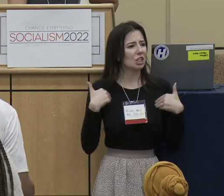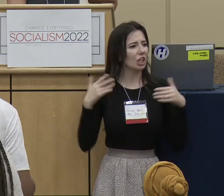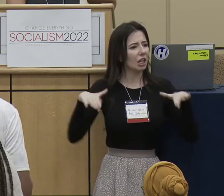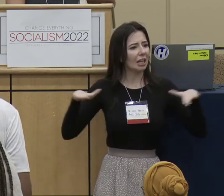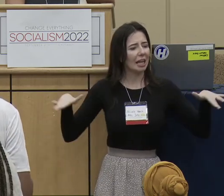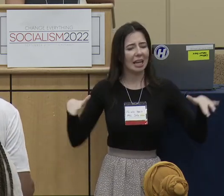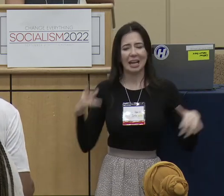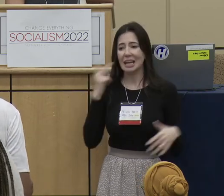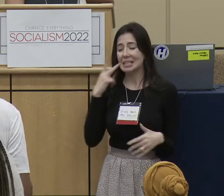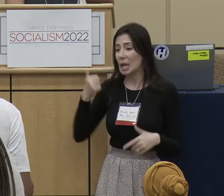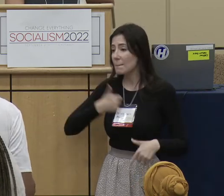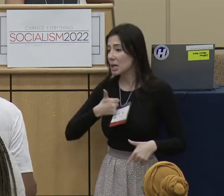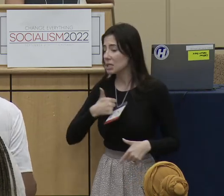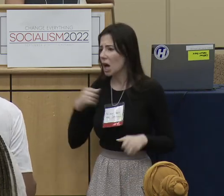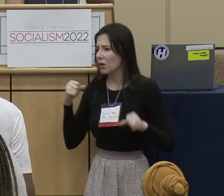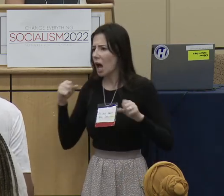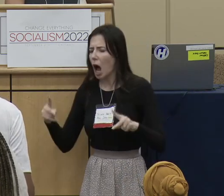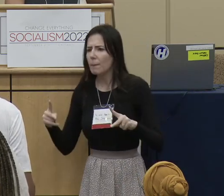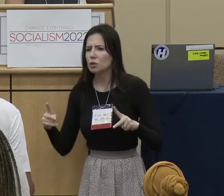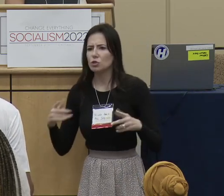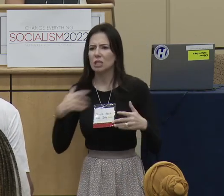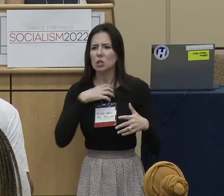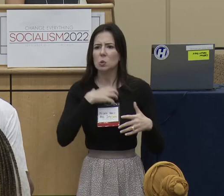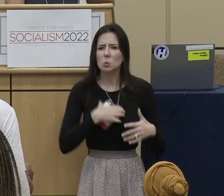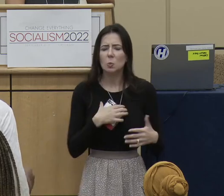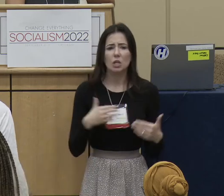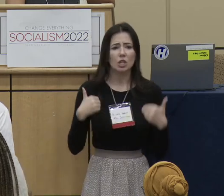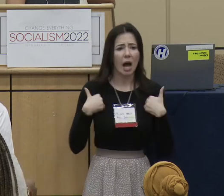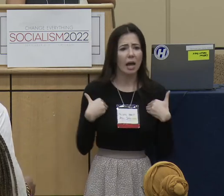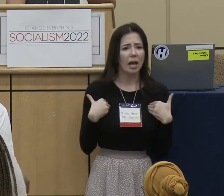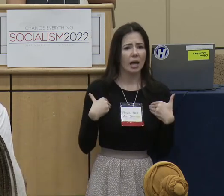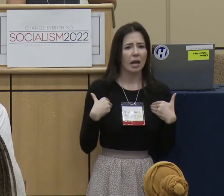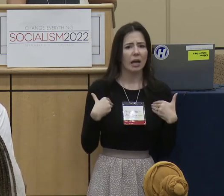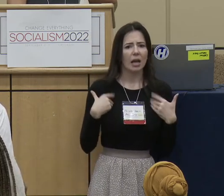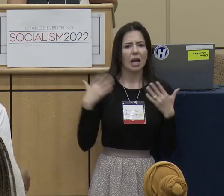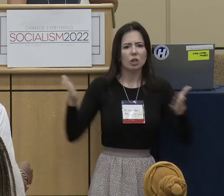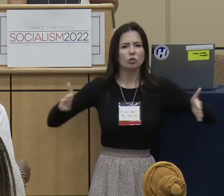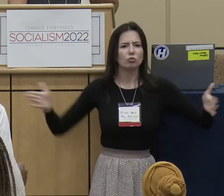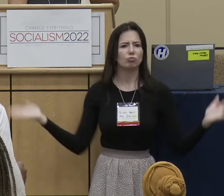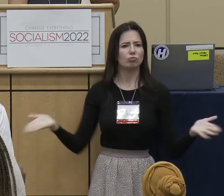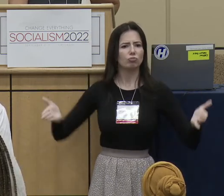I look at these young kids, and I see myself. Opportunity that